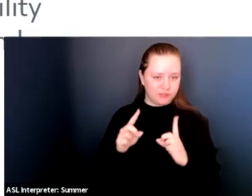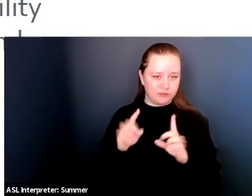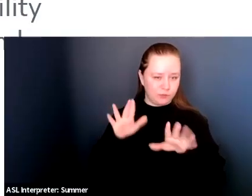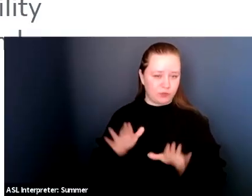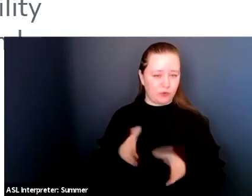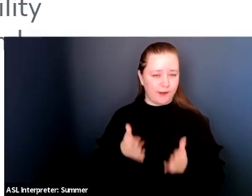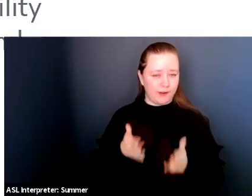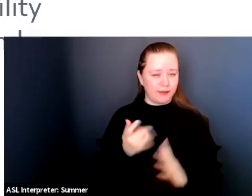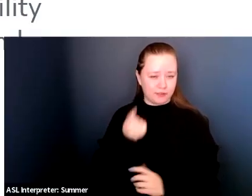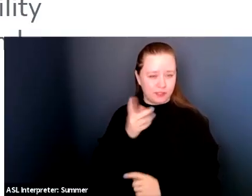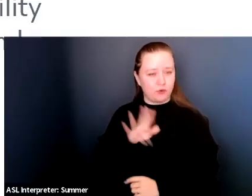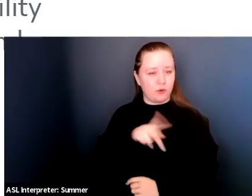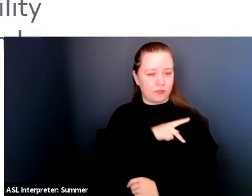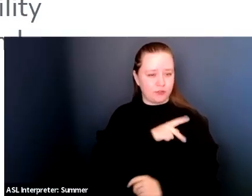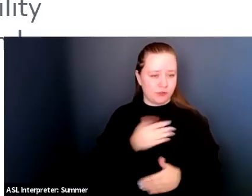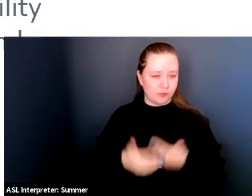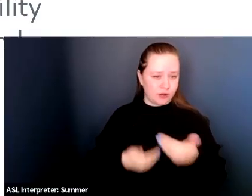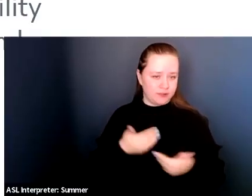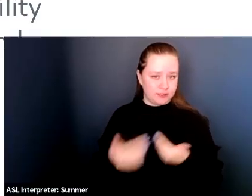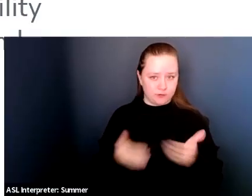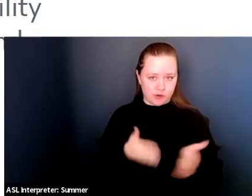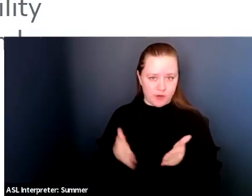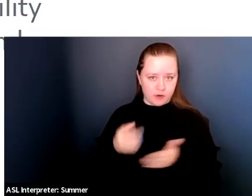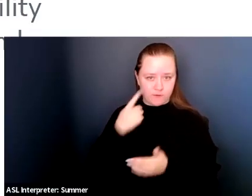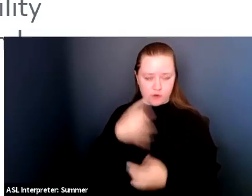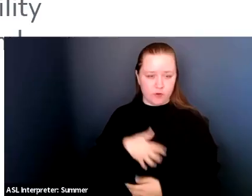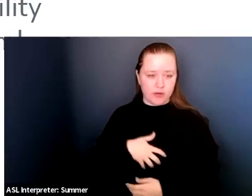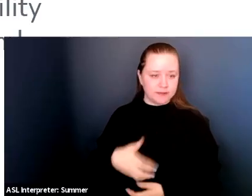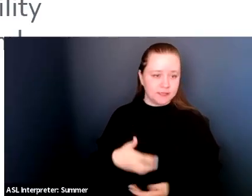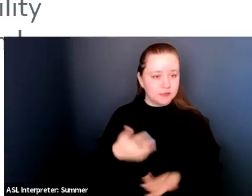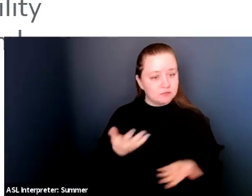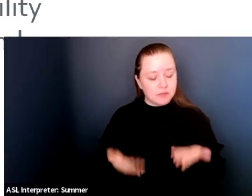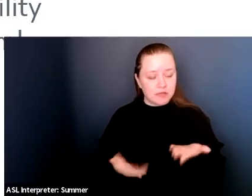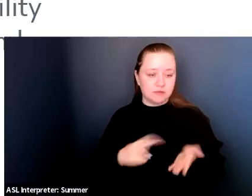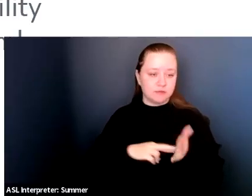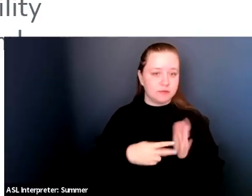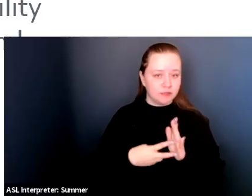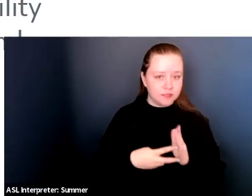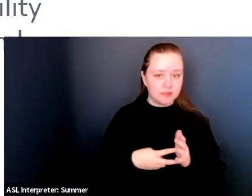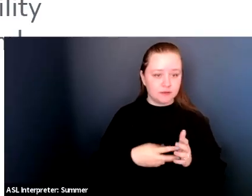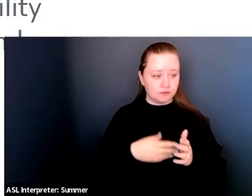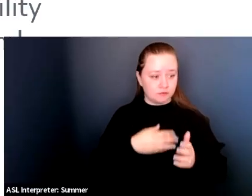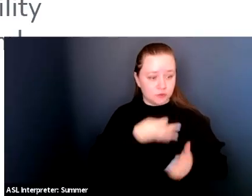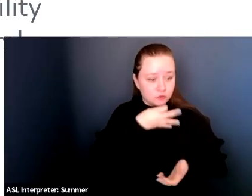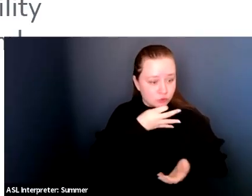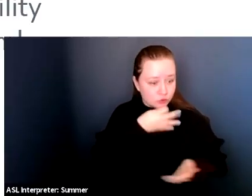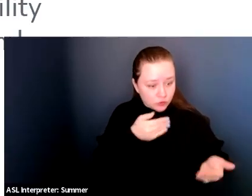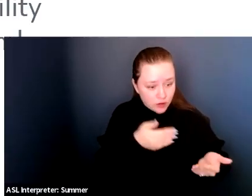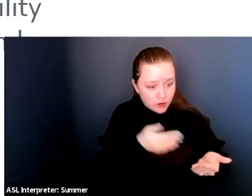for being prepared for pregnancy. This could mean being prepared for pregnancy in the coming months or in the distant future.